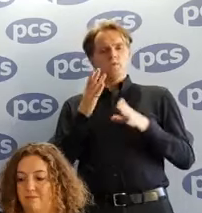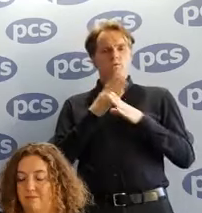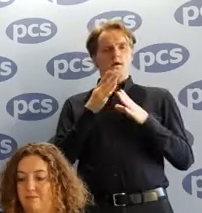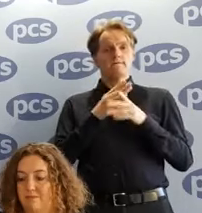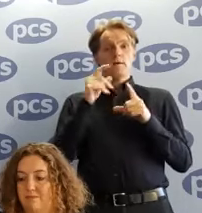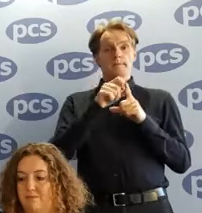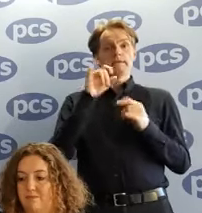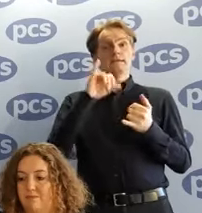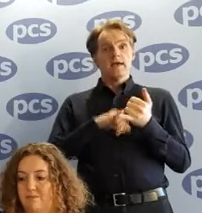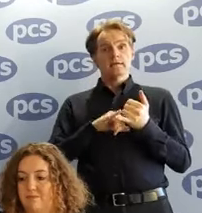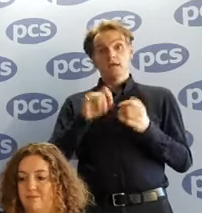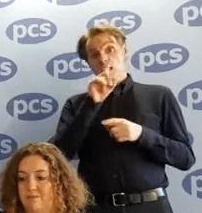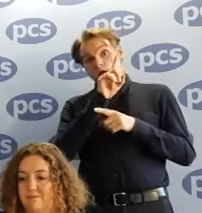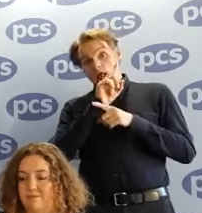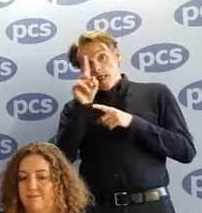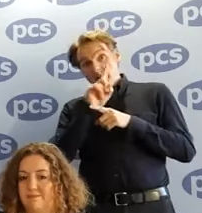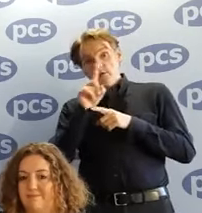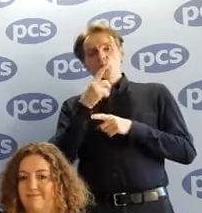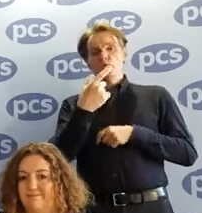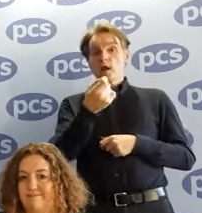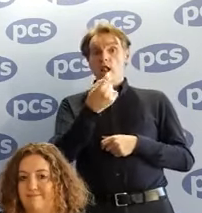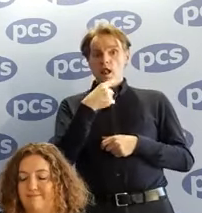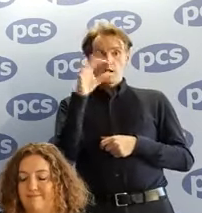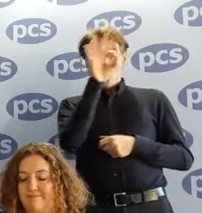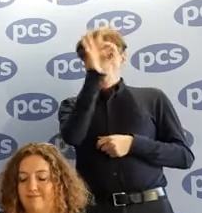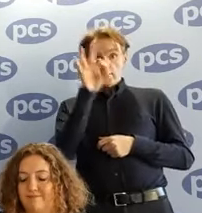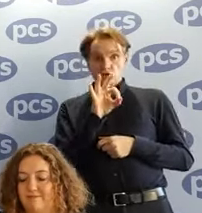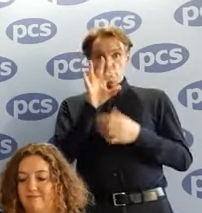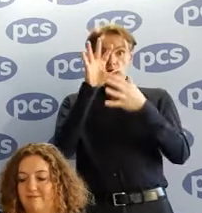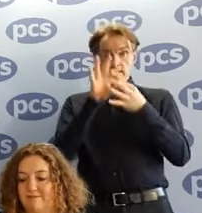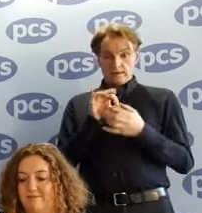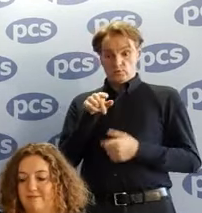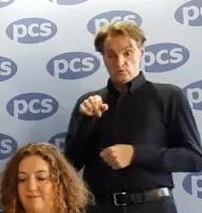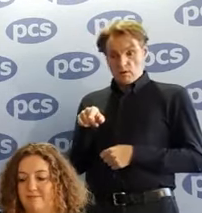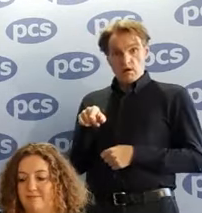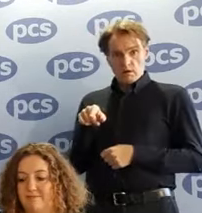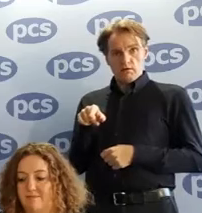event, will be taking your questions on the DWP pay campaign and how DWP